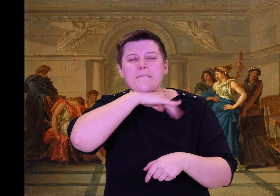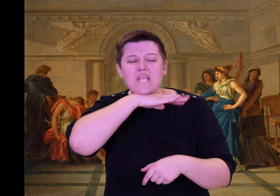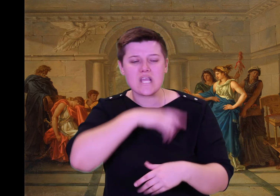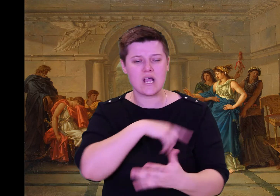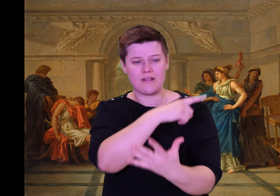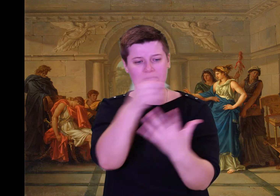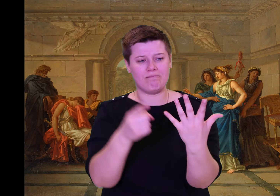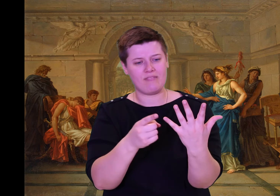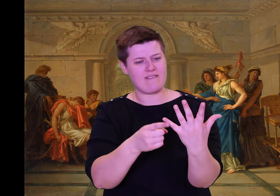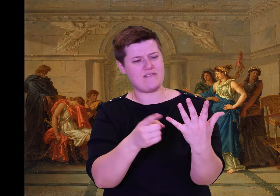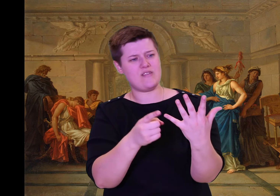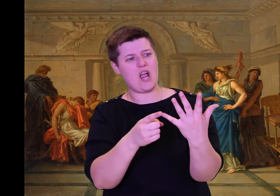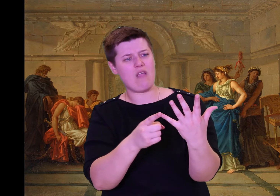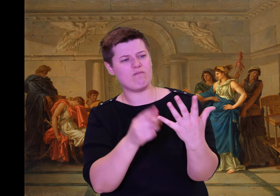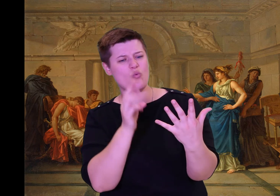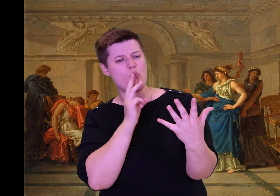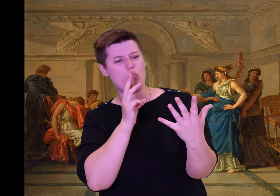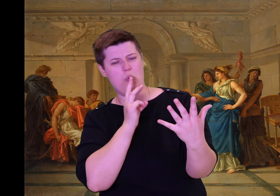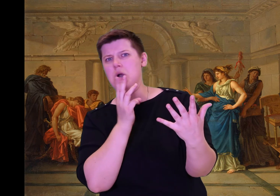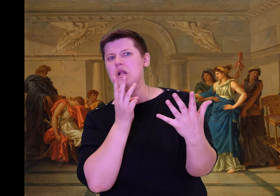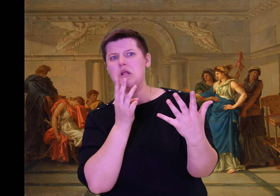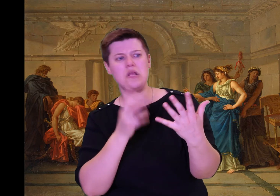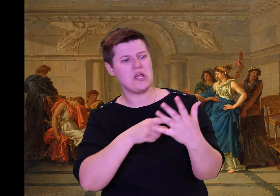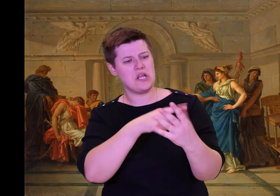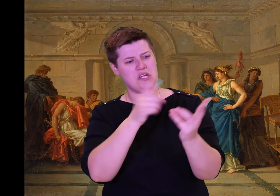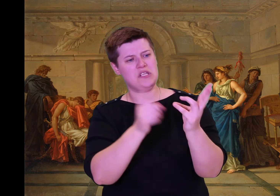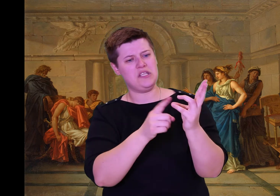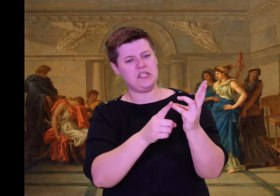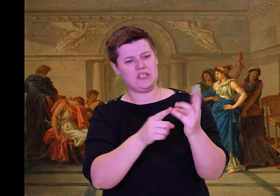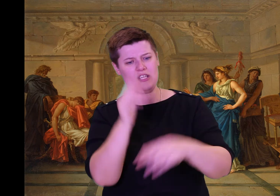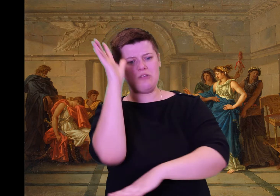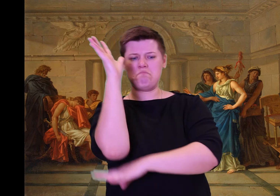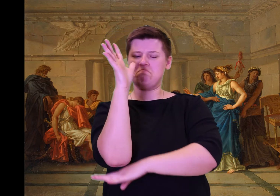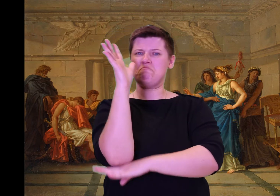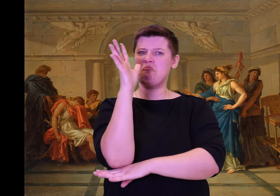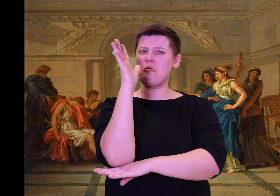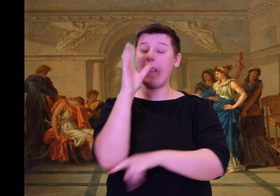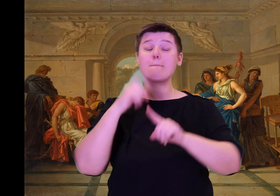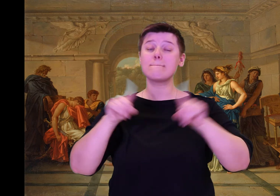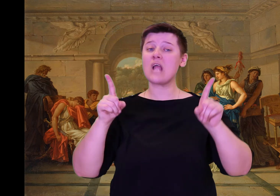and counted out their number. He counted us among the first of them, suspecting nothing.